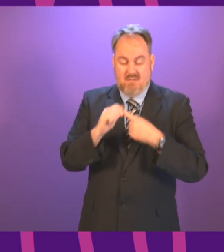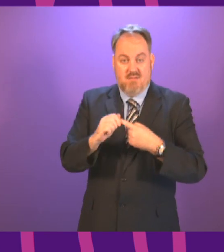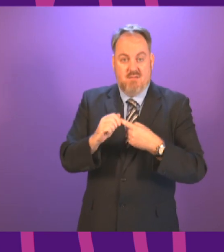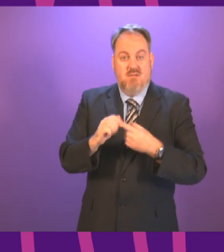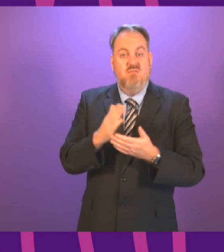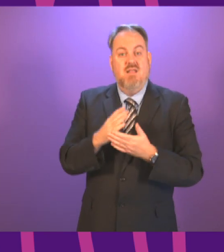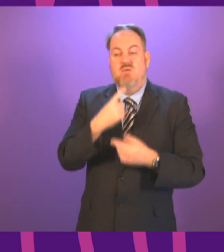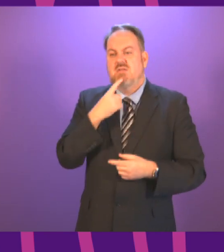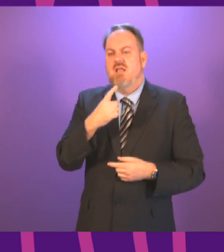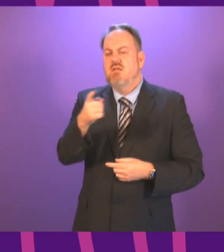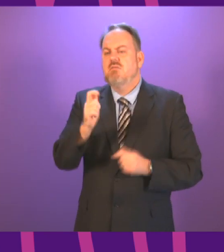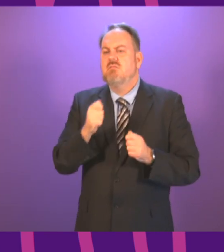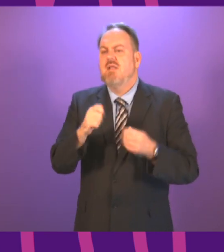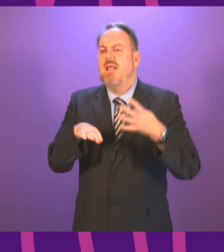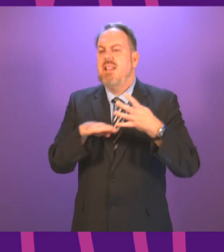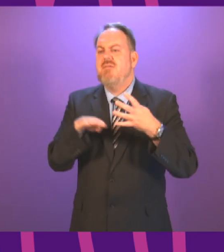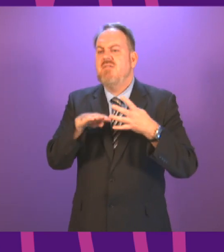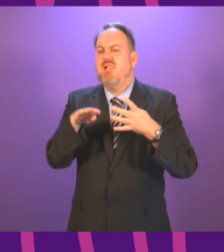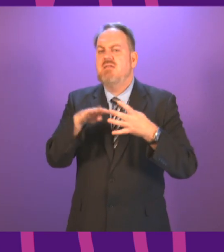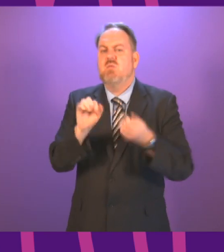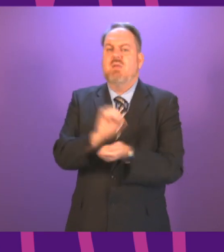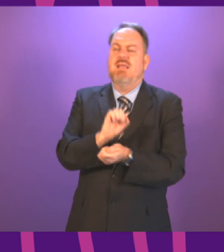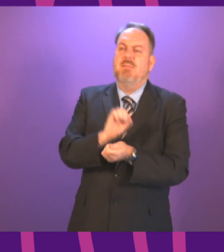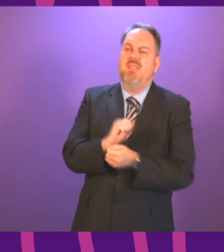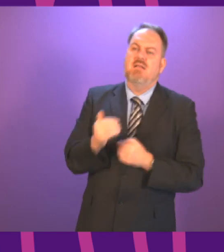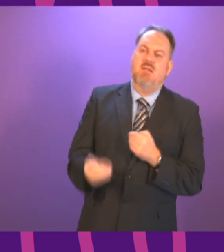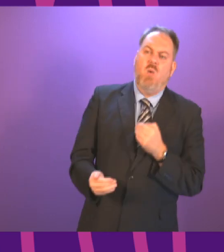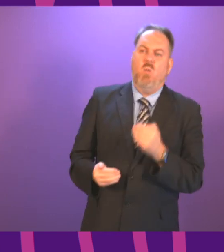week, it is not enough to have an allocation of levels that just holds things steady, because,